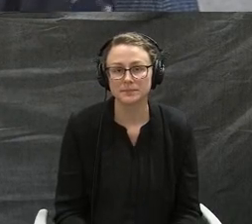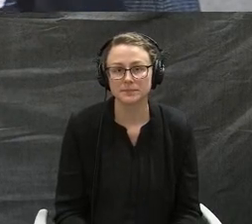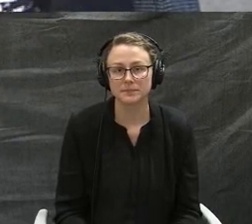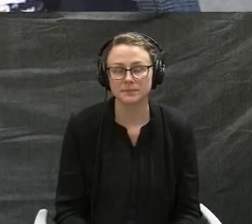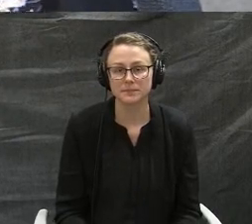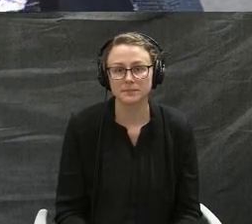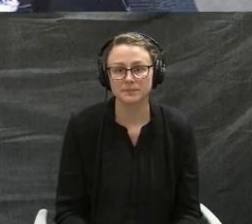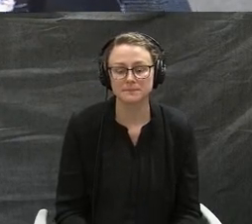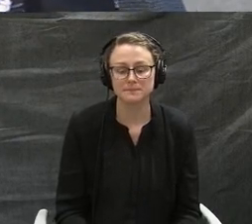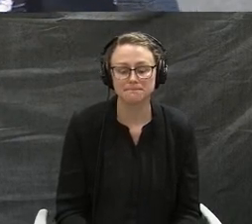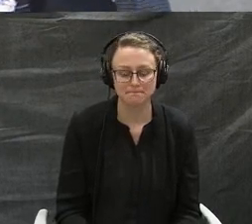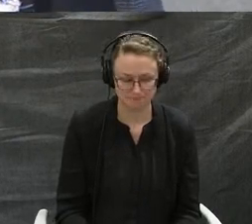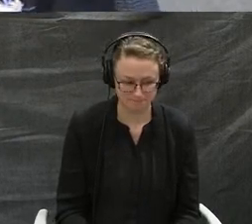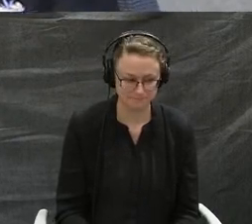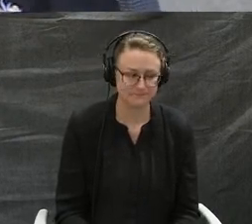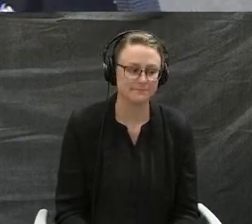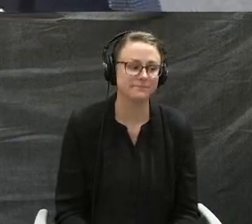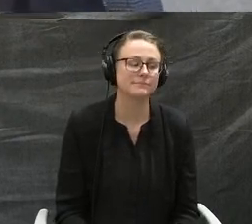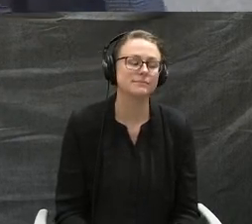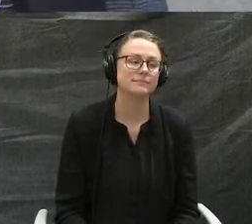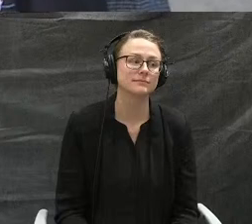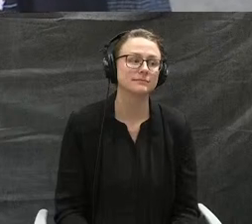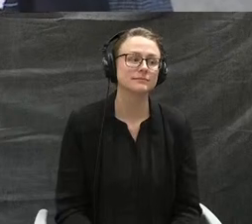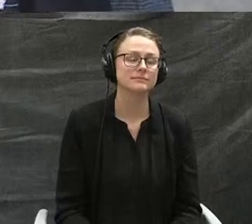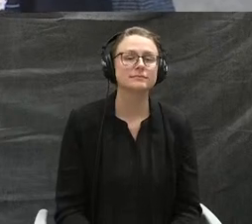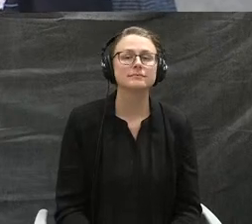OK. Additional questions first